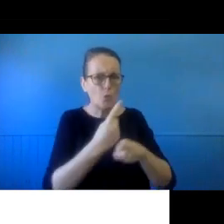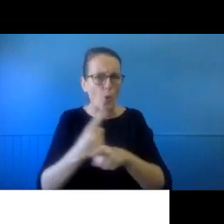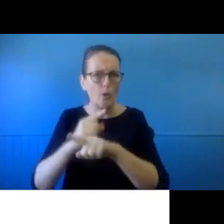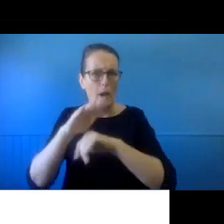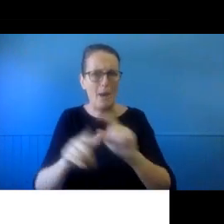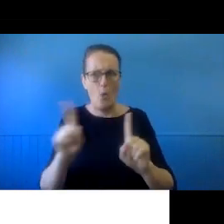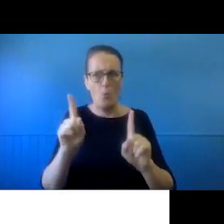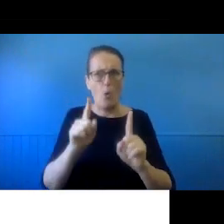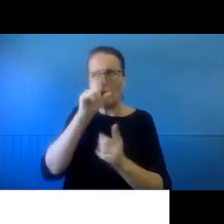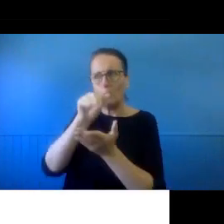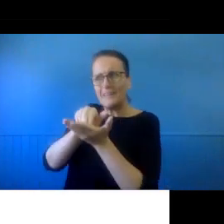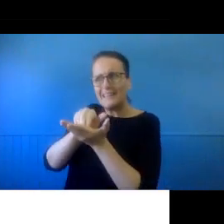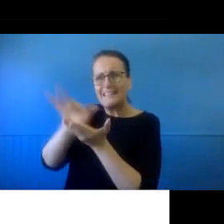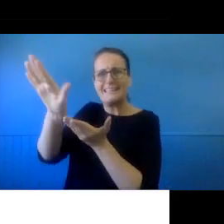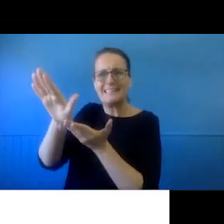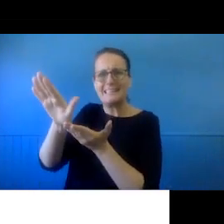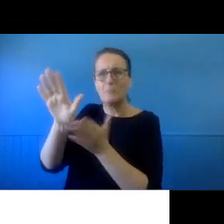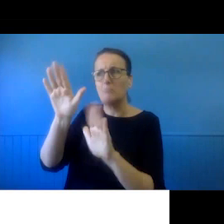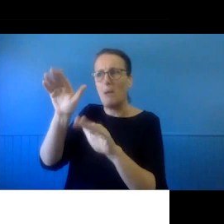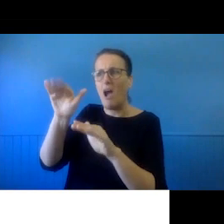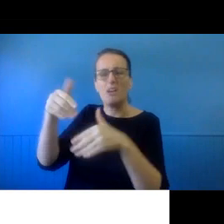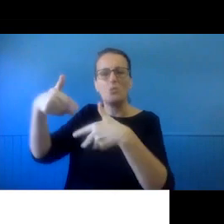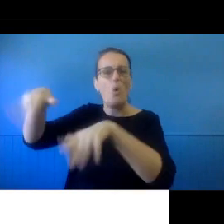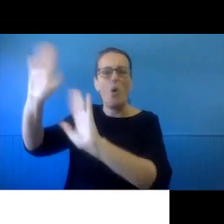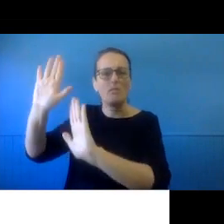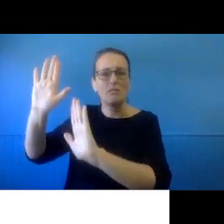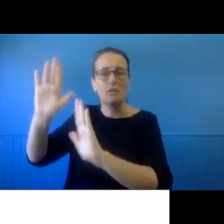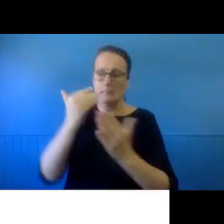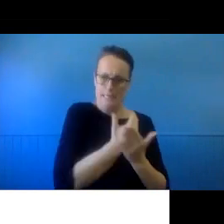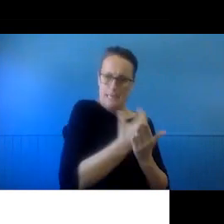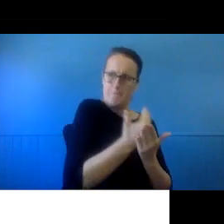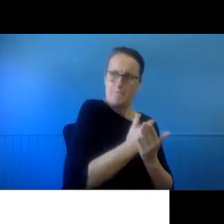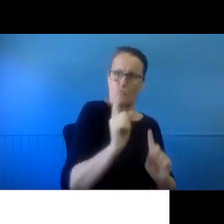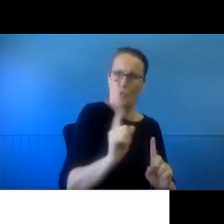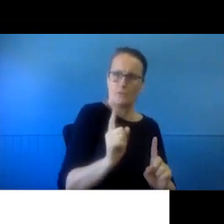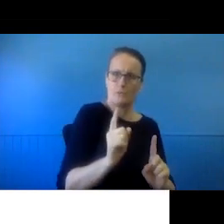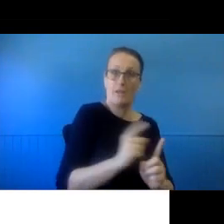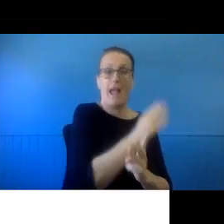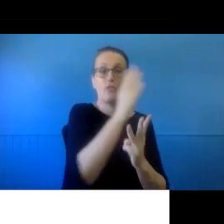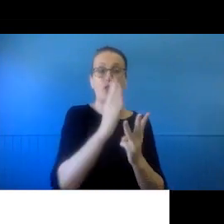let go of, what won't we let go of and, lastly, what do we need to